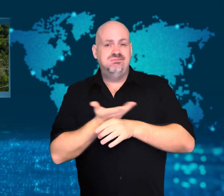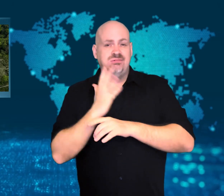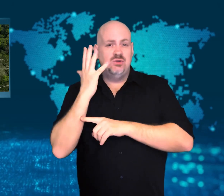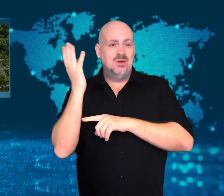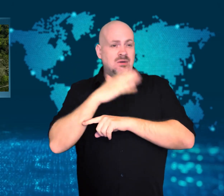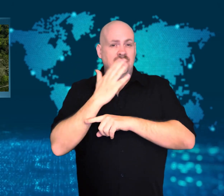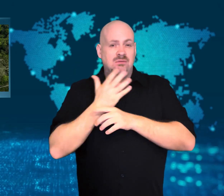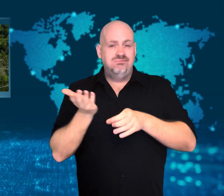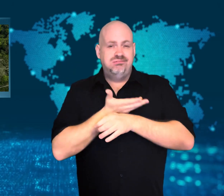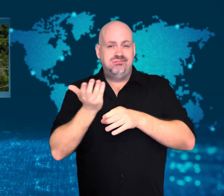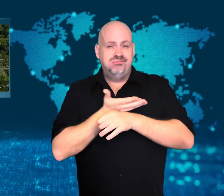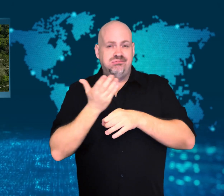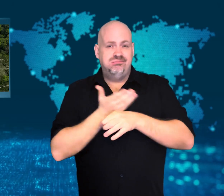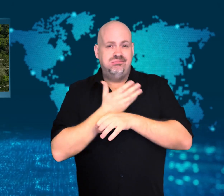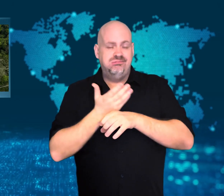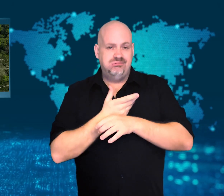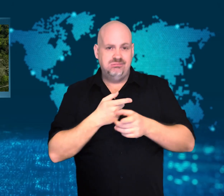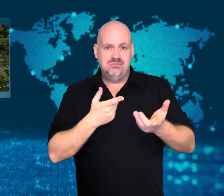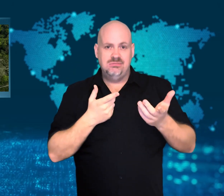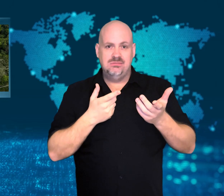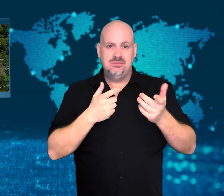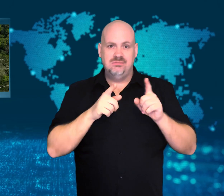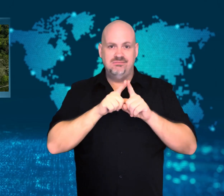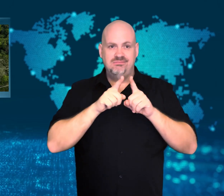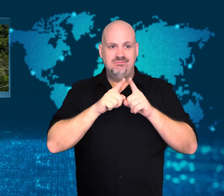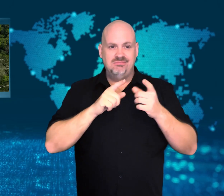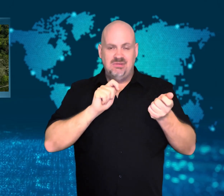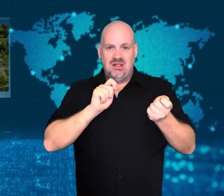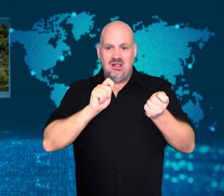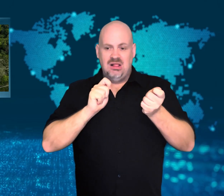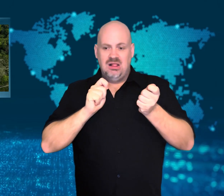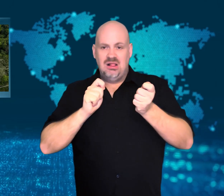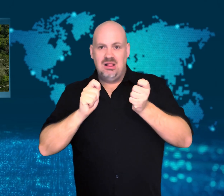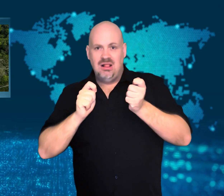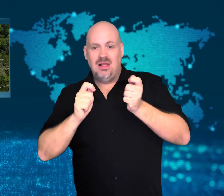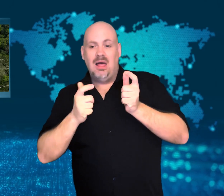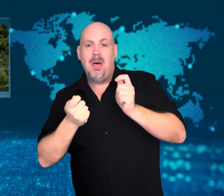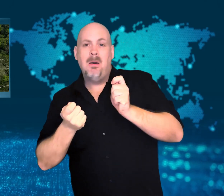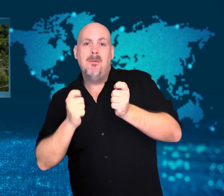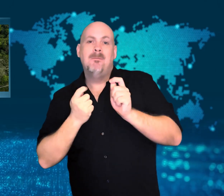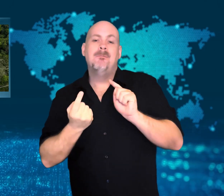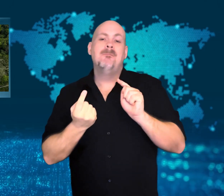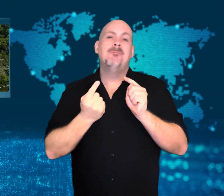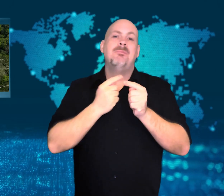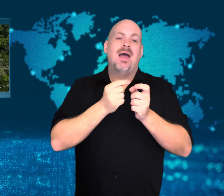fire, and deforestation.